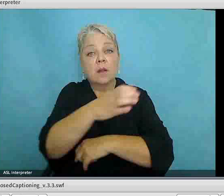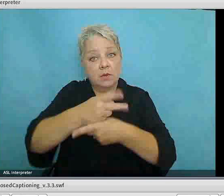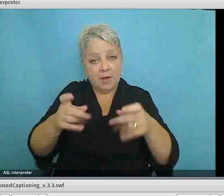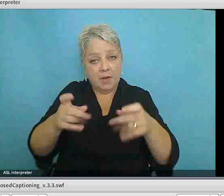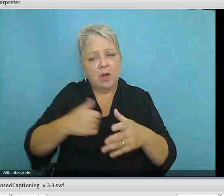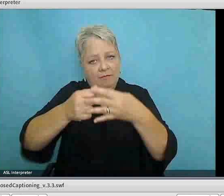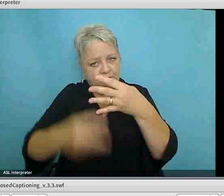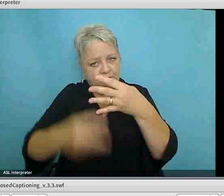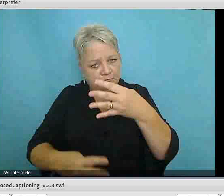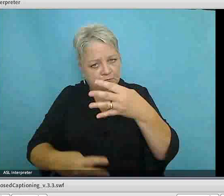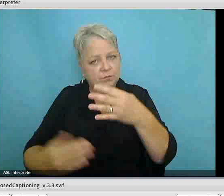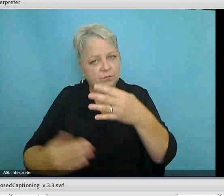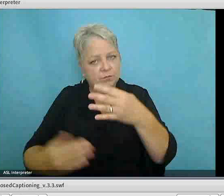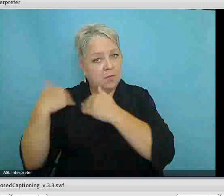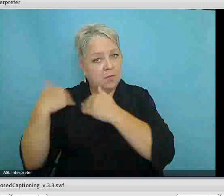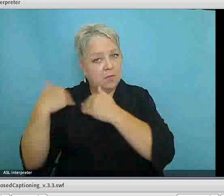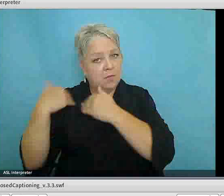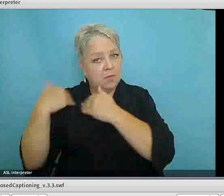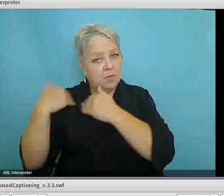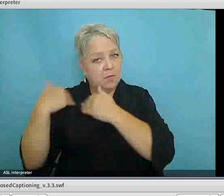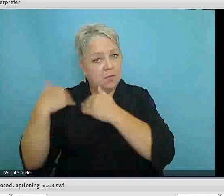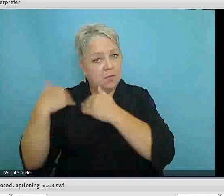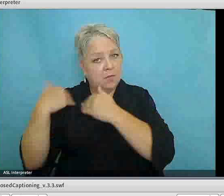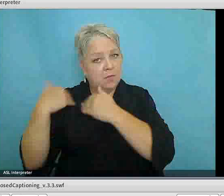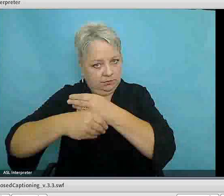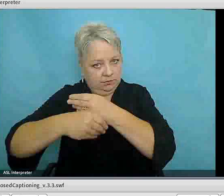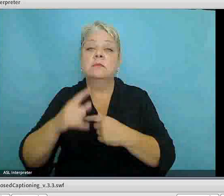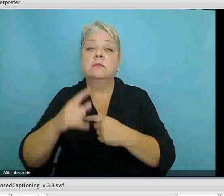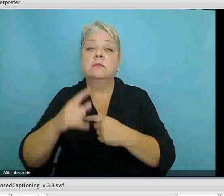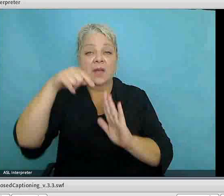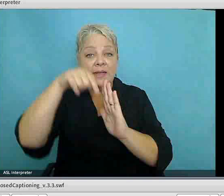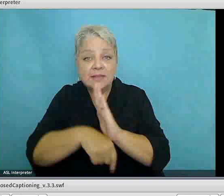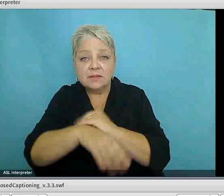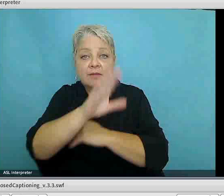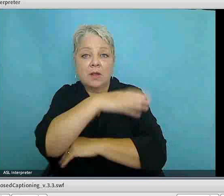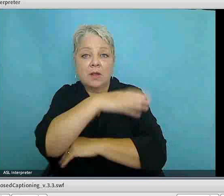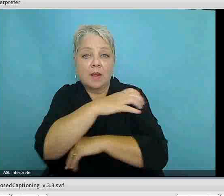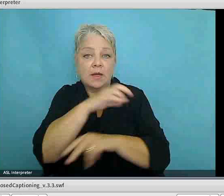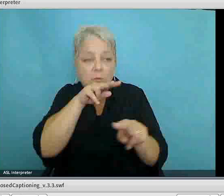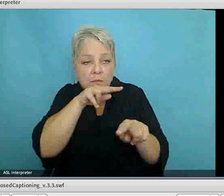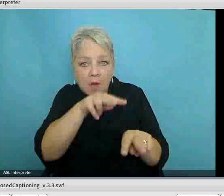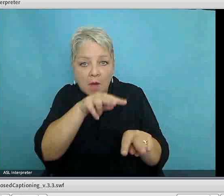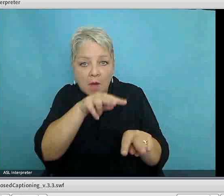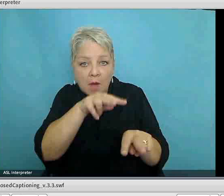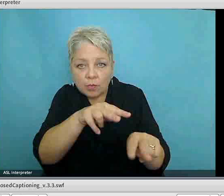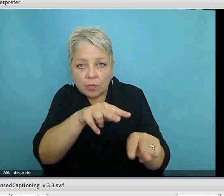Those would include providing intense care, monitoring, and follow-up.